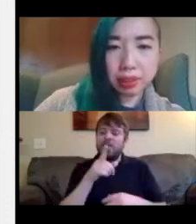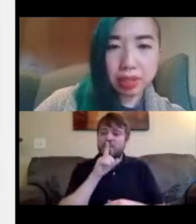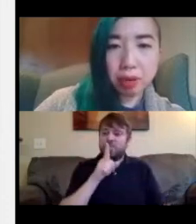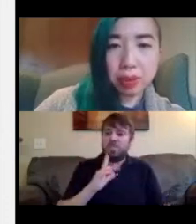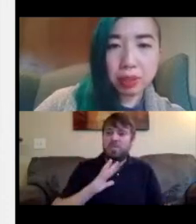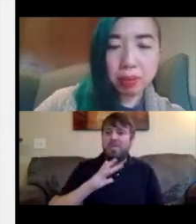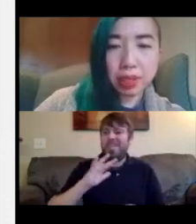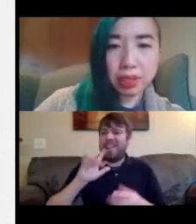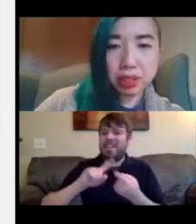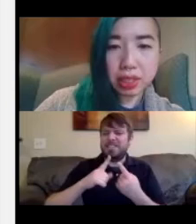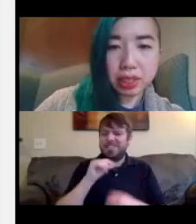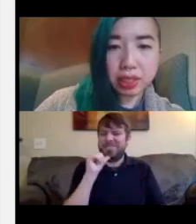And open to what is adjacent